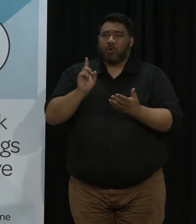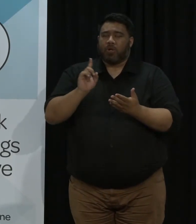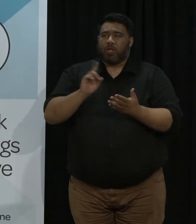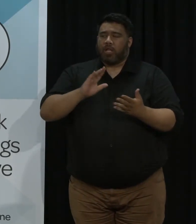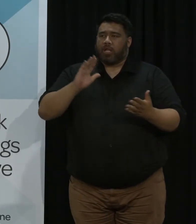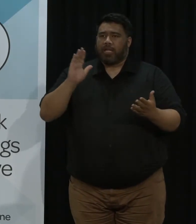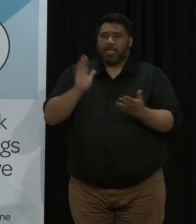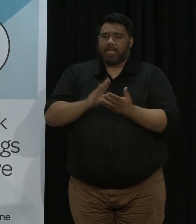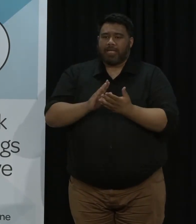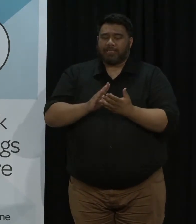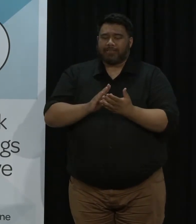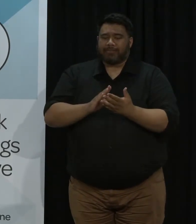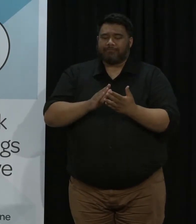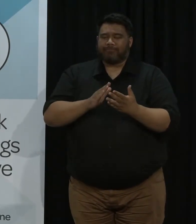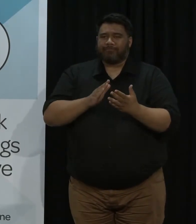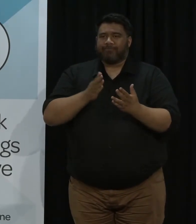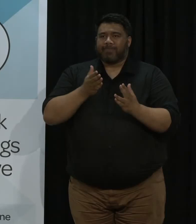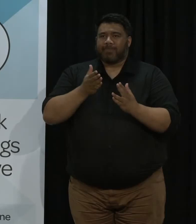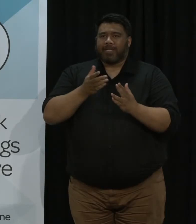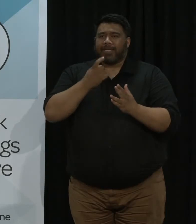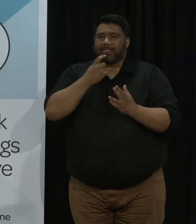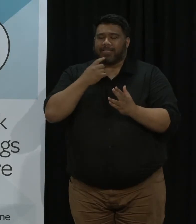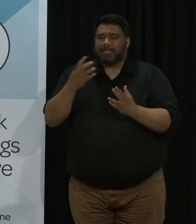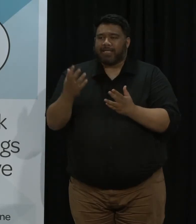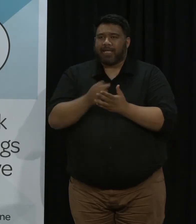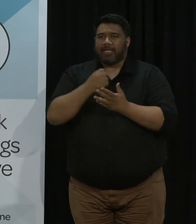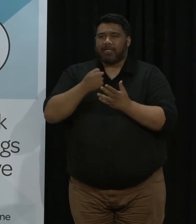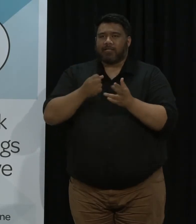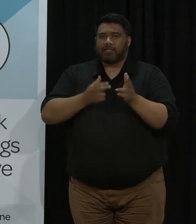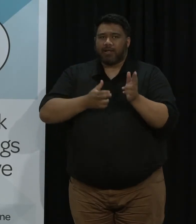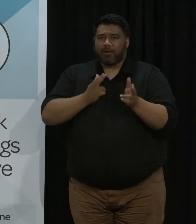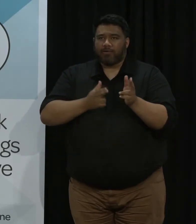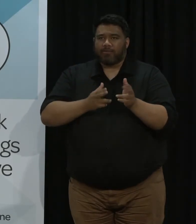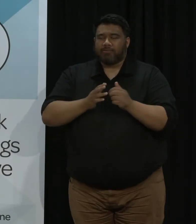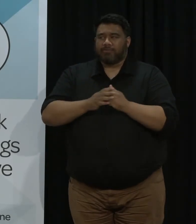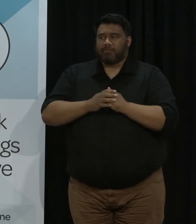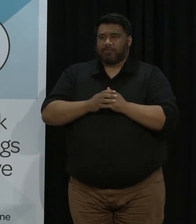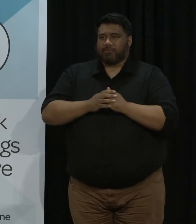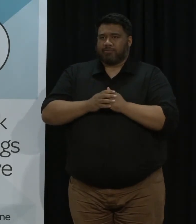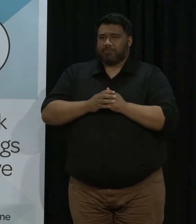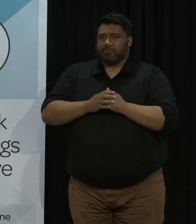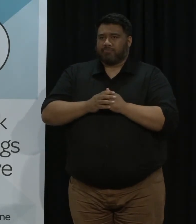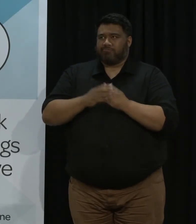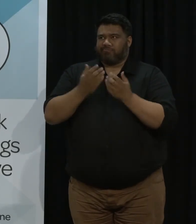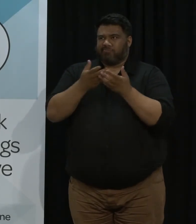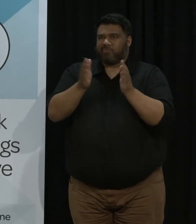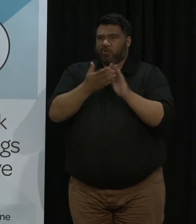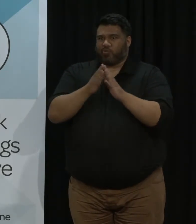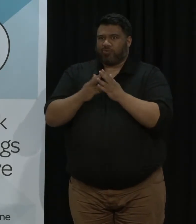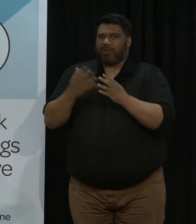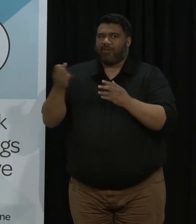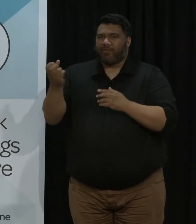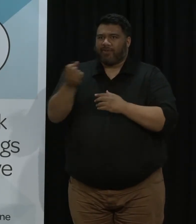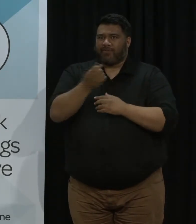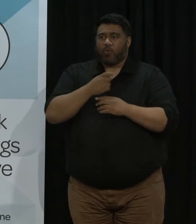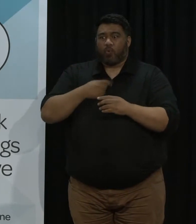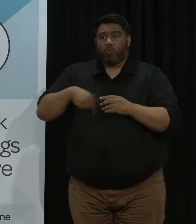course, we have taken direct action to try and reduce down